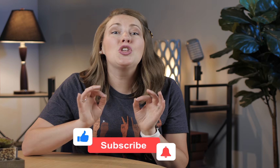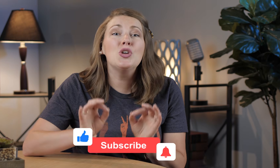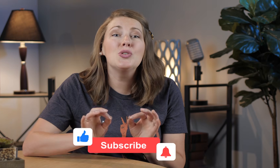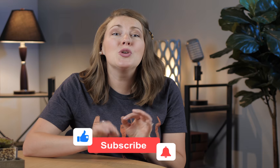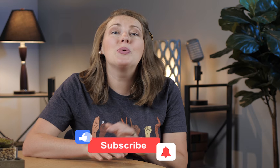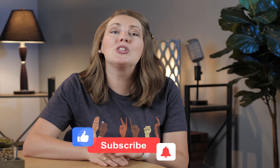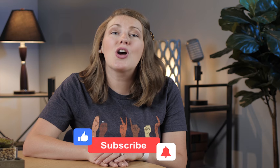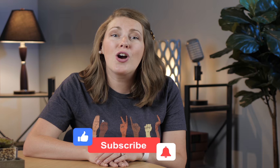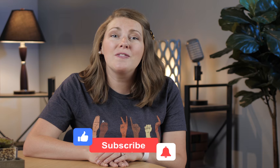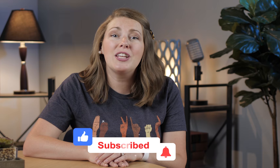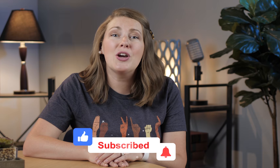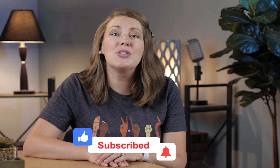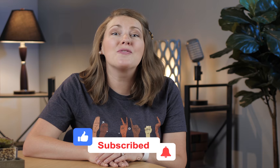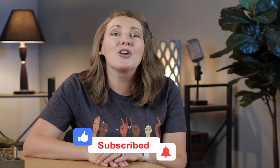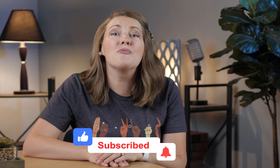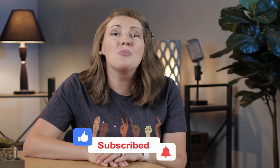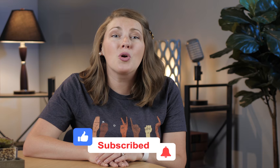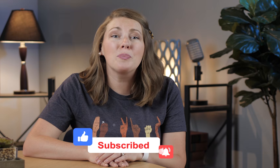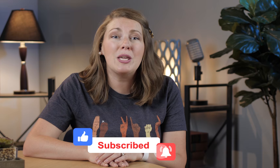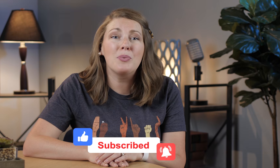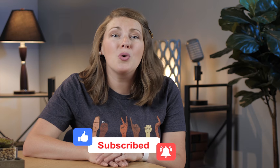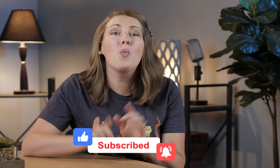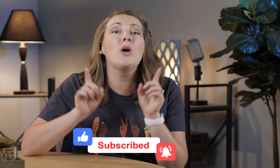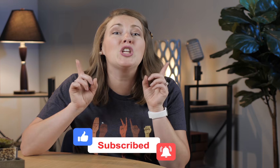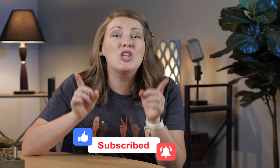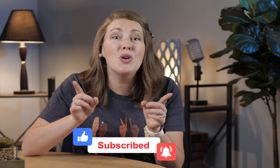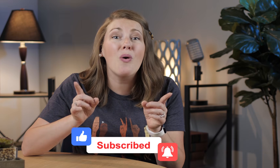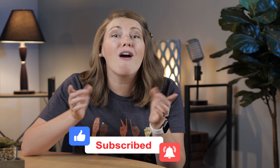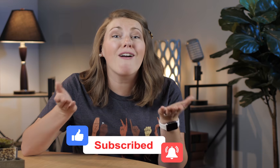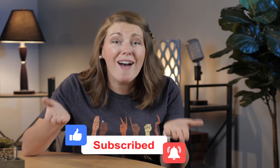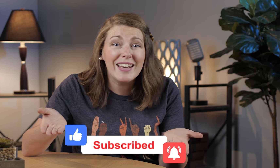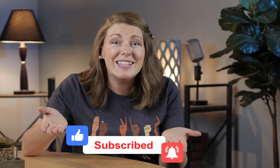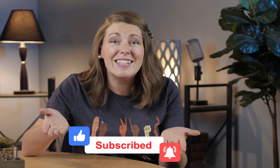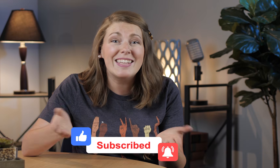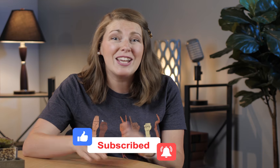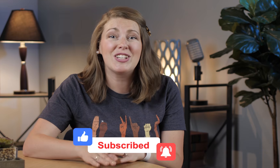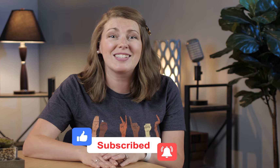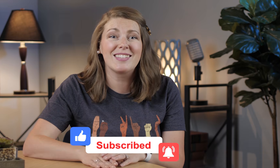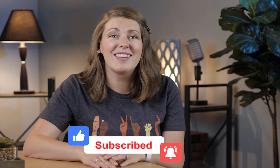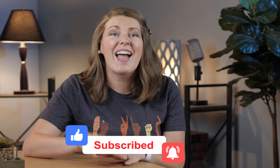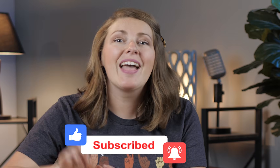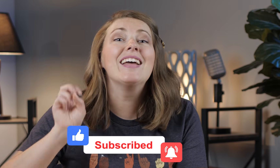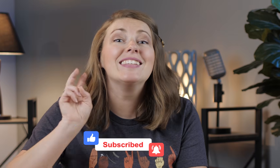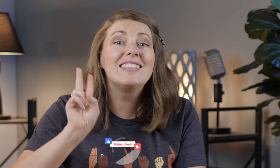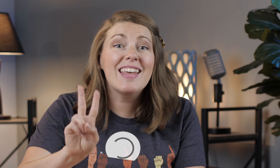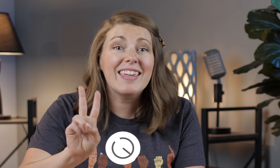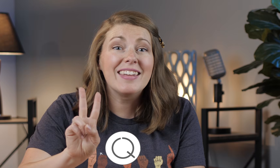YouTube puts our videos in front of more people when you our audience engages. Second,